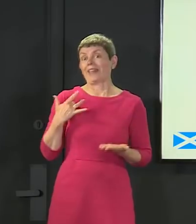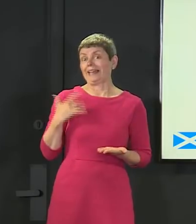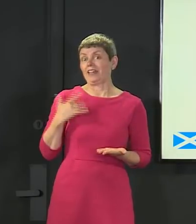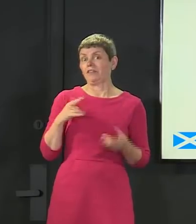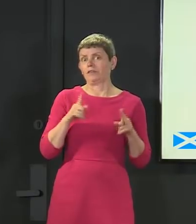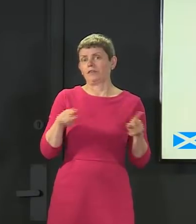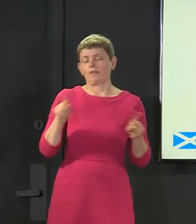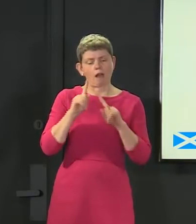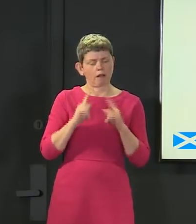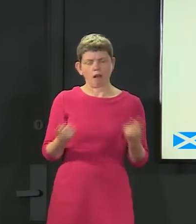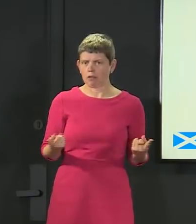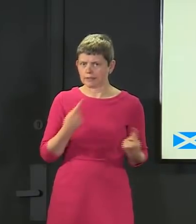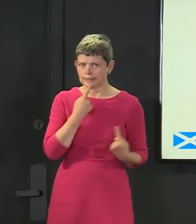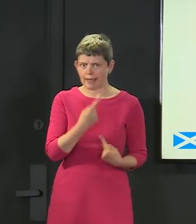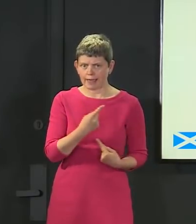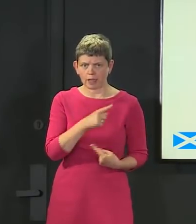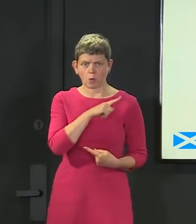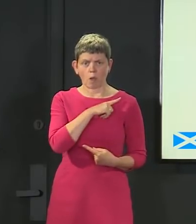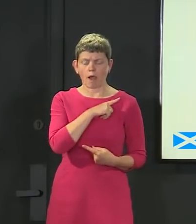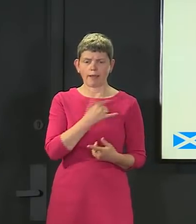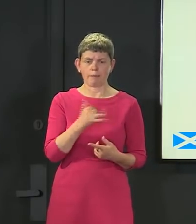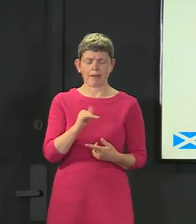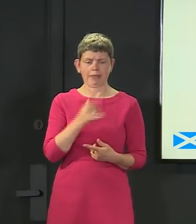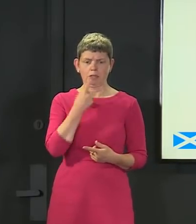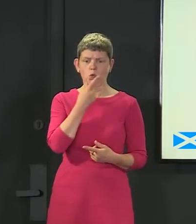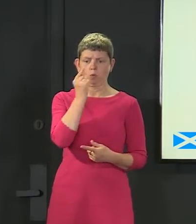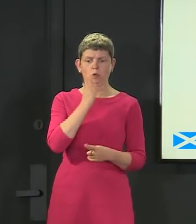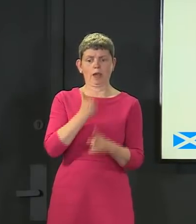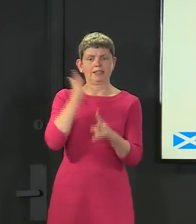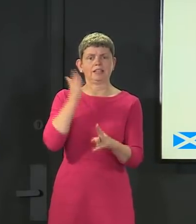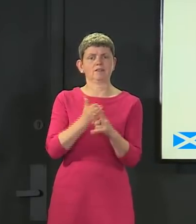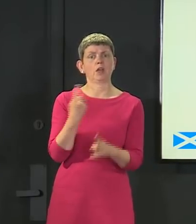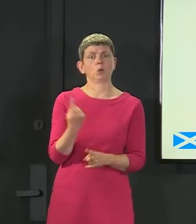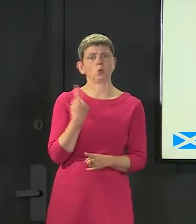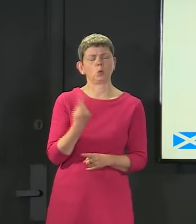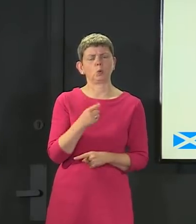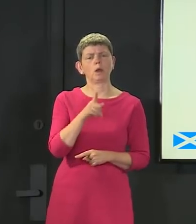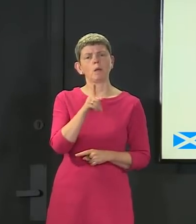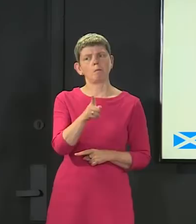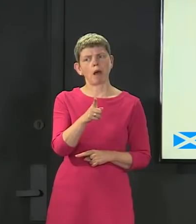deductive disclosure of some of those cases at all but what i can say is there's no evidence